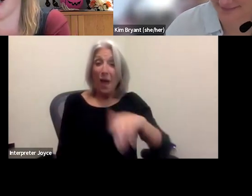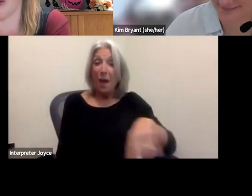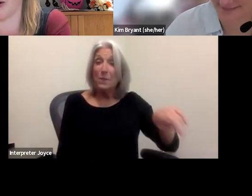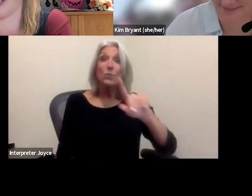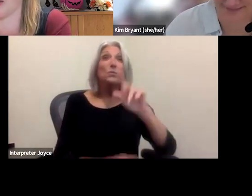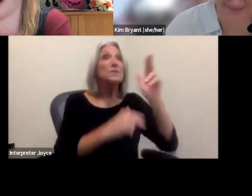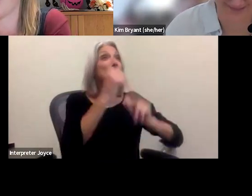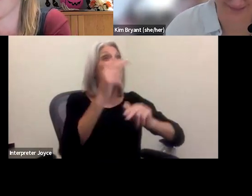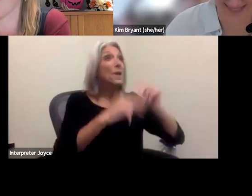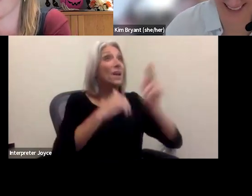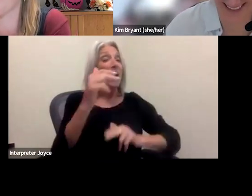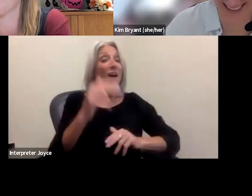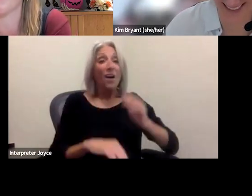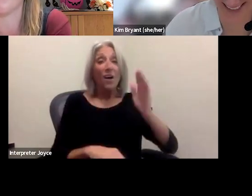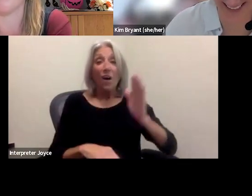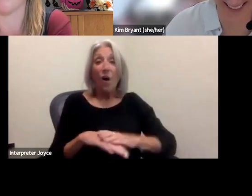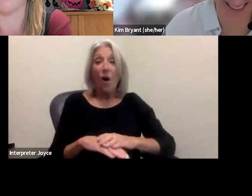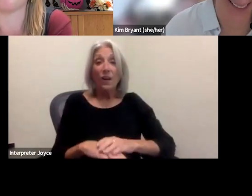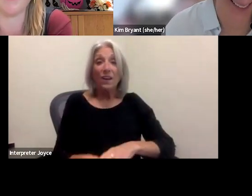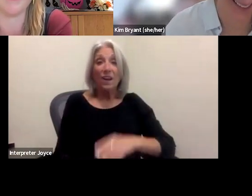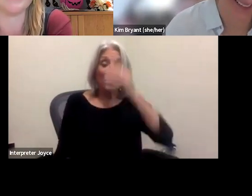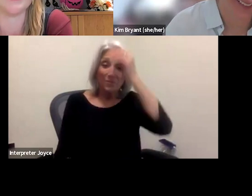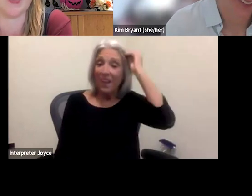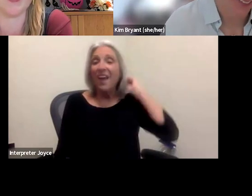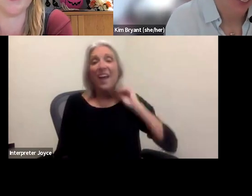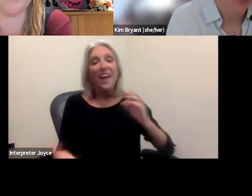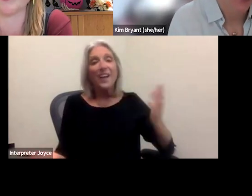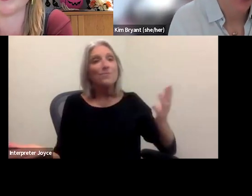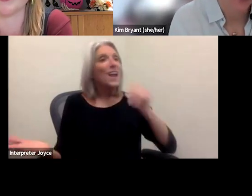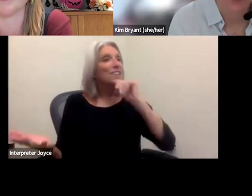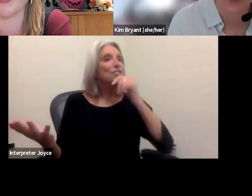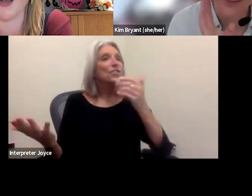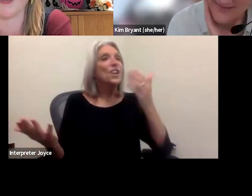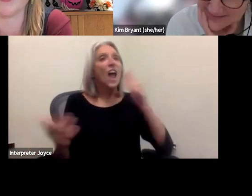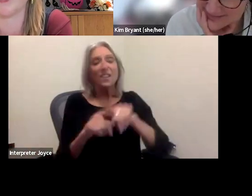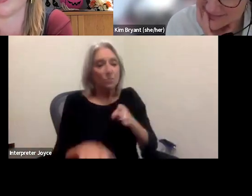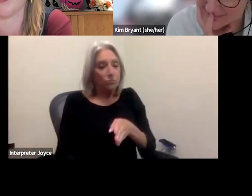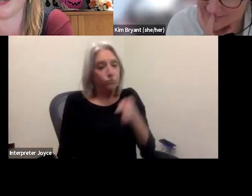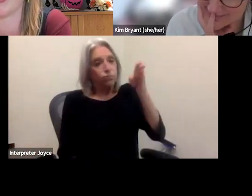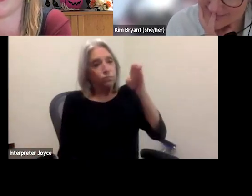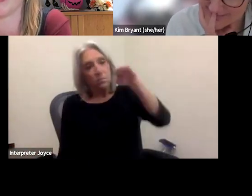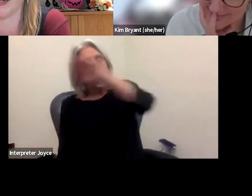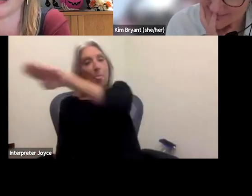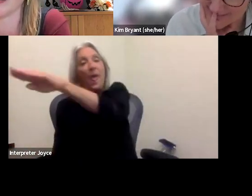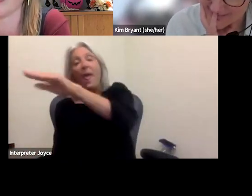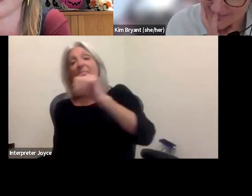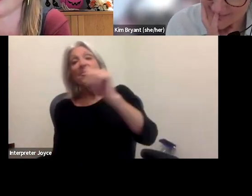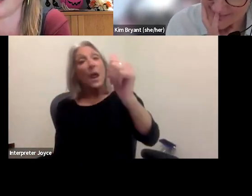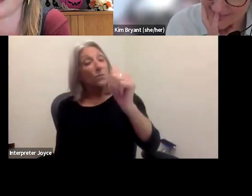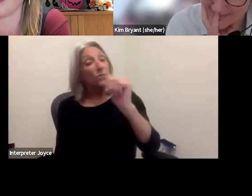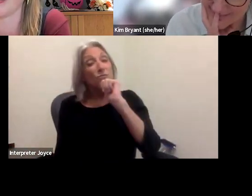on a 4-inch platform, and are university would not put a ramp in for us on that day.